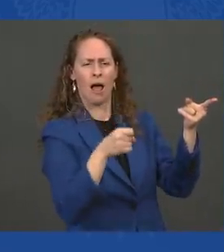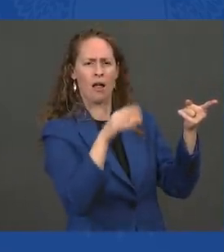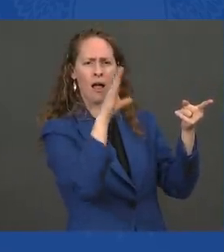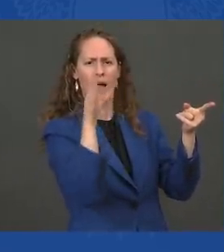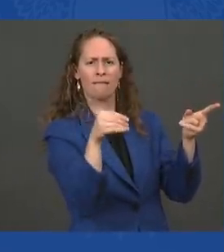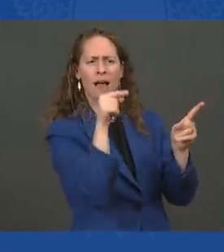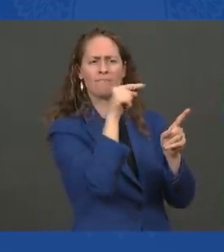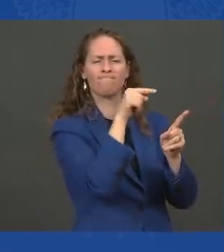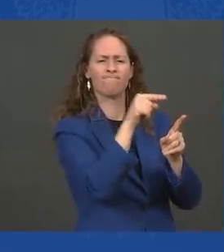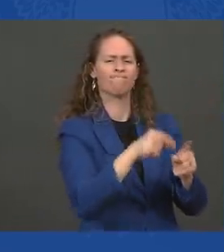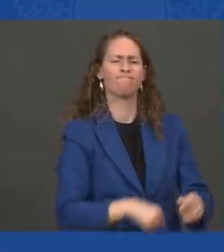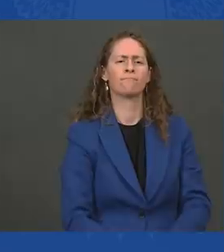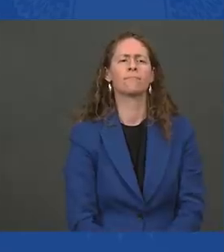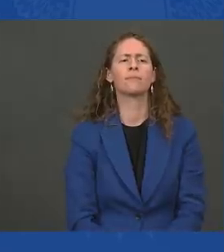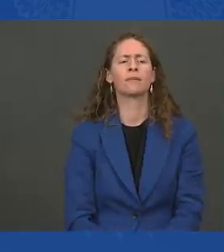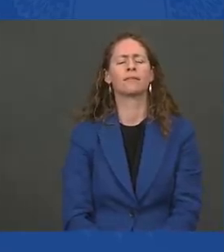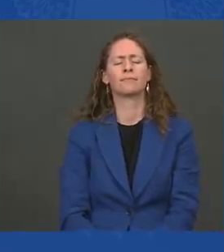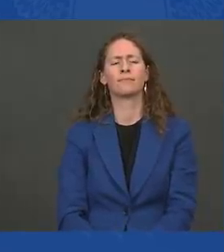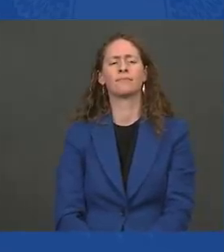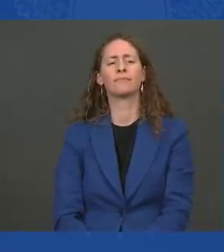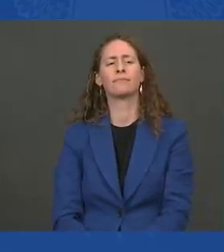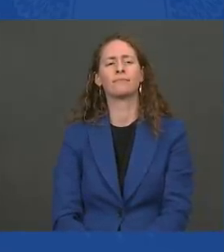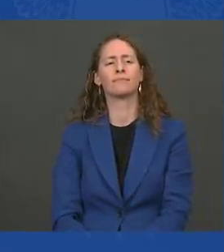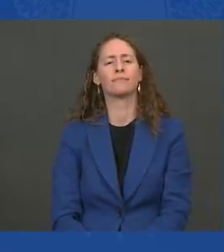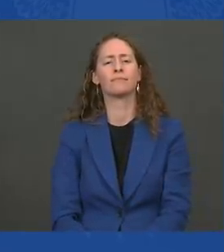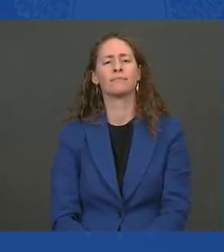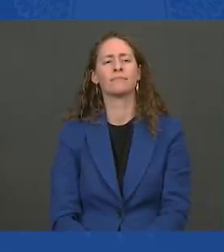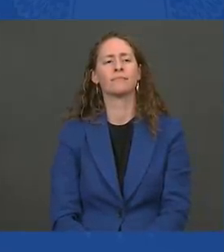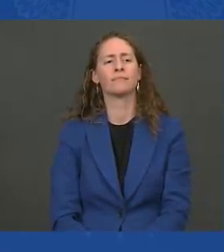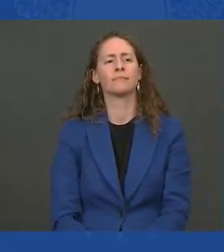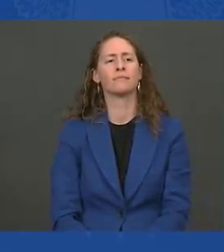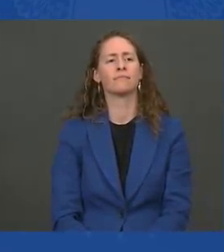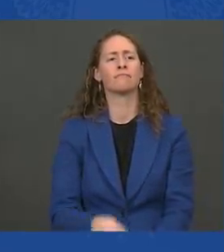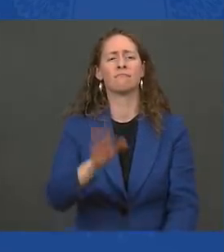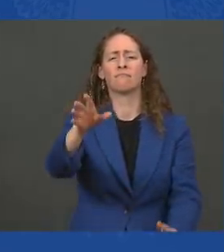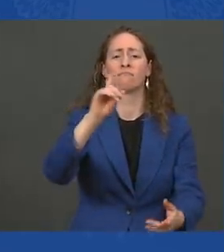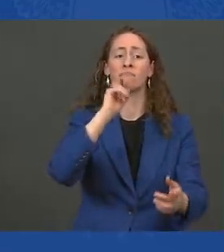Get that vaccination now before it -- it's going to move around the world.